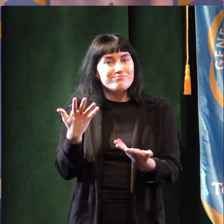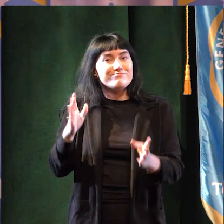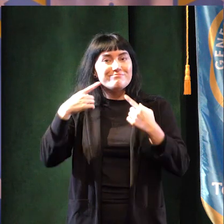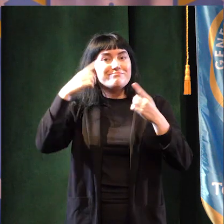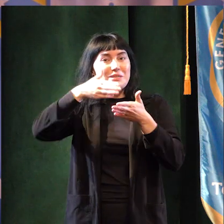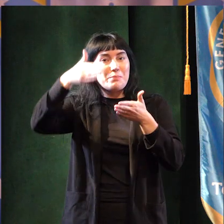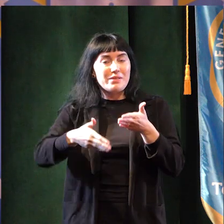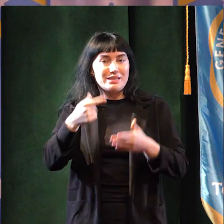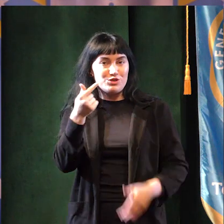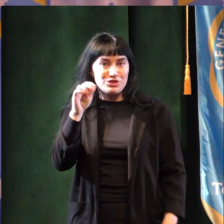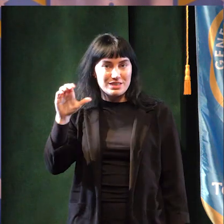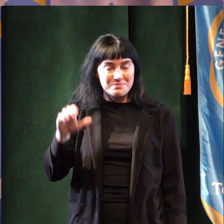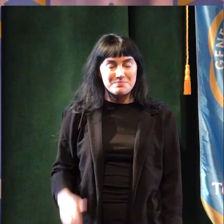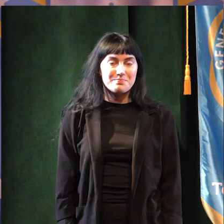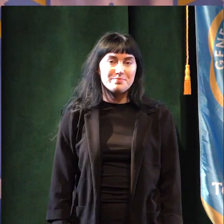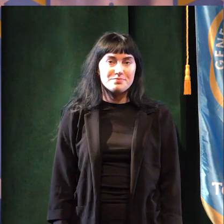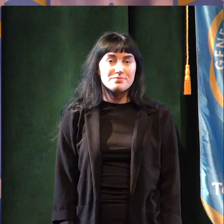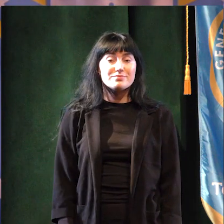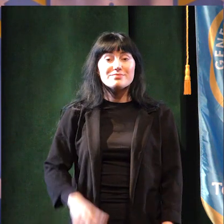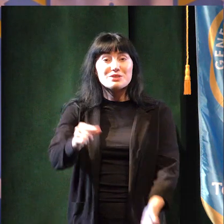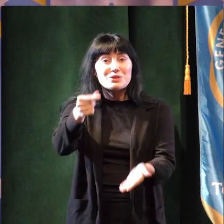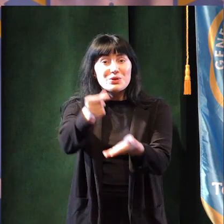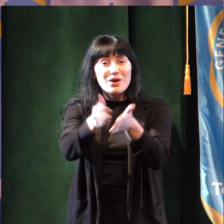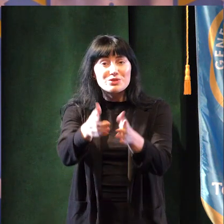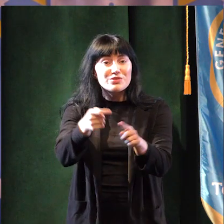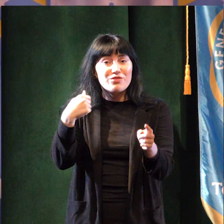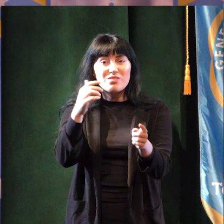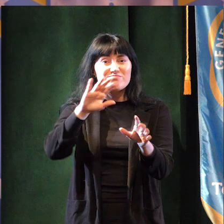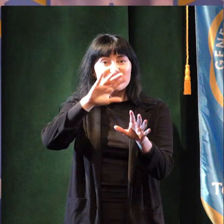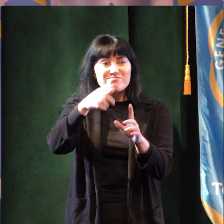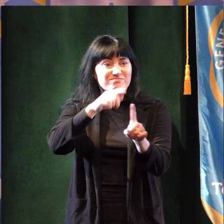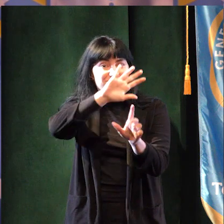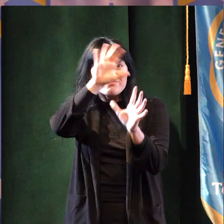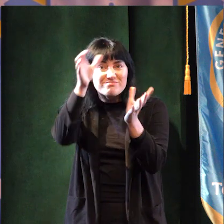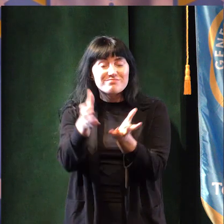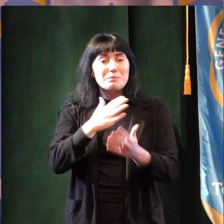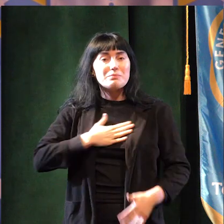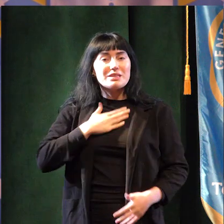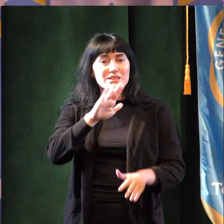completed at Genesee Community College graduates from across the globe please